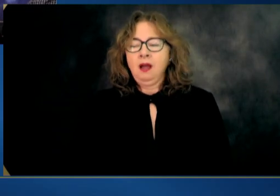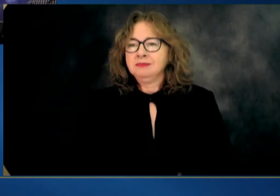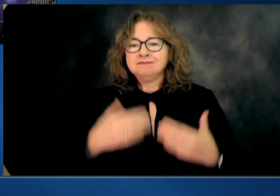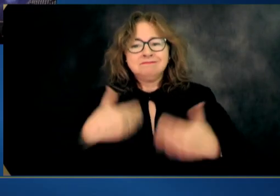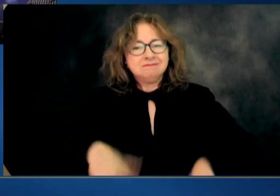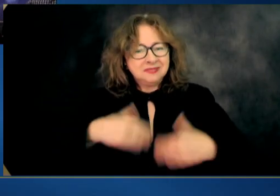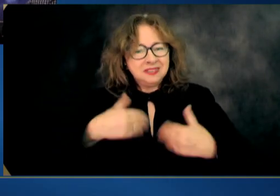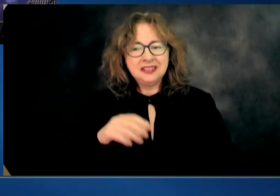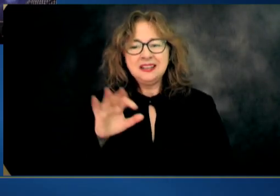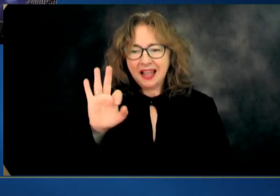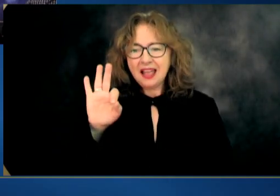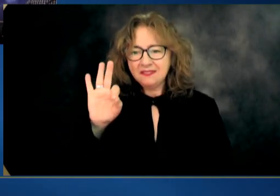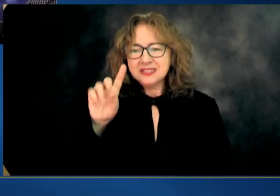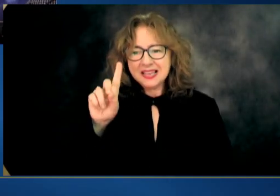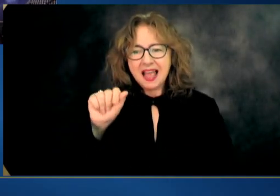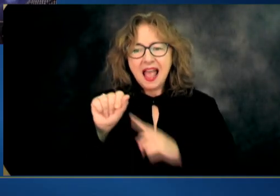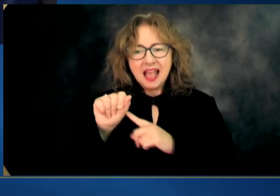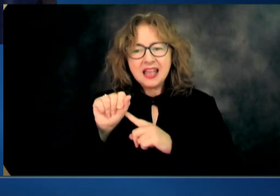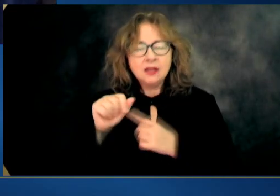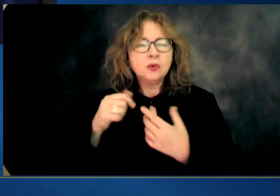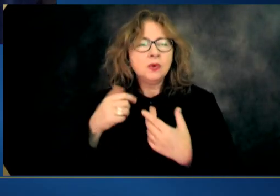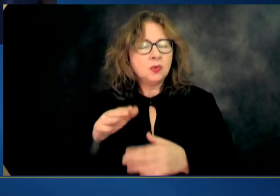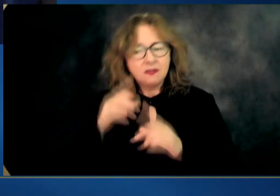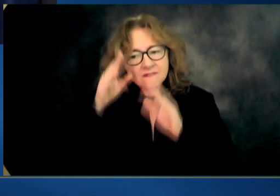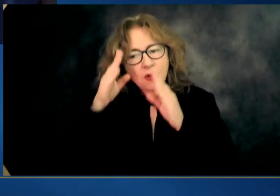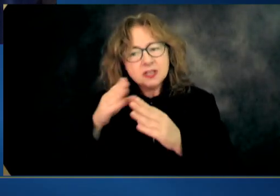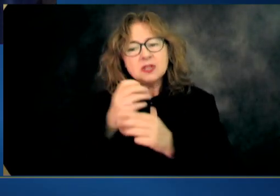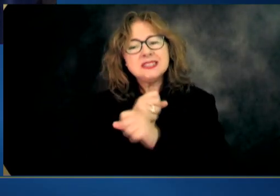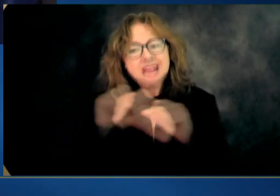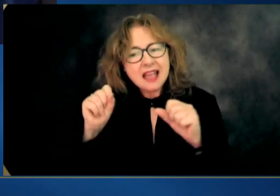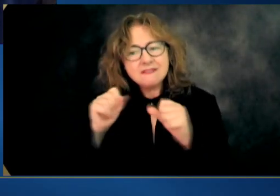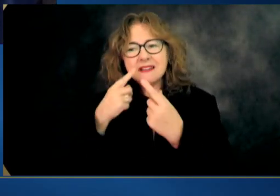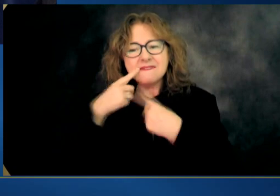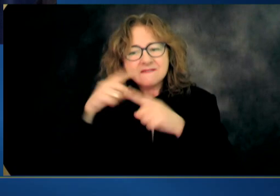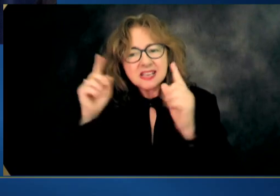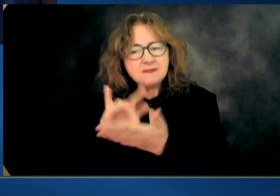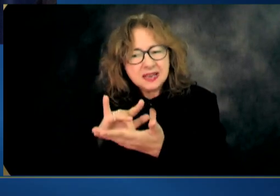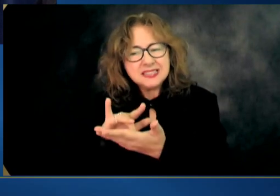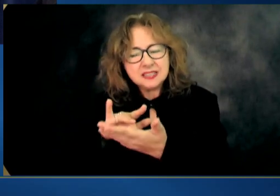really focuses on safety and efficacy, but it sounds like you really recognize the urgency of